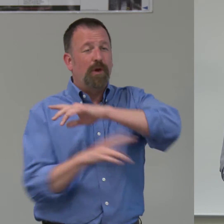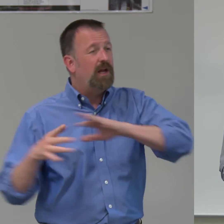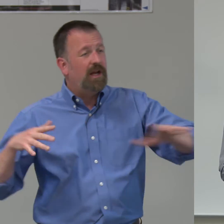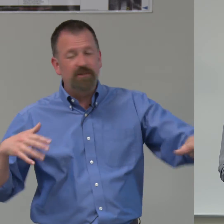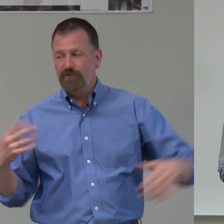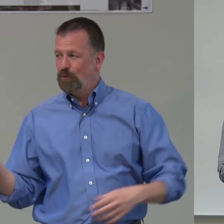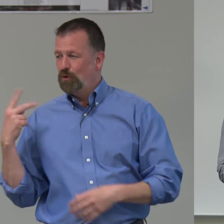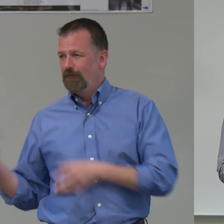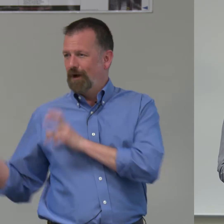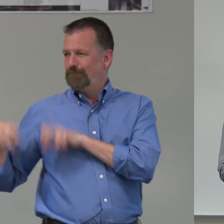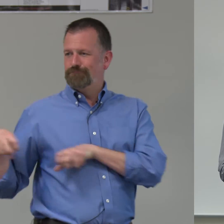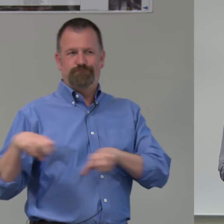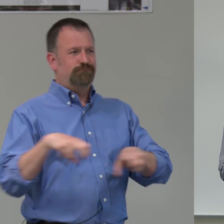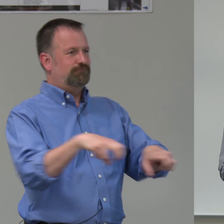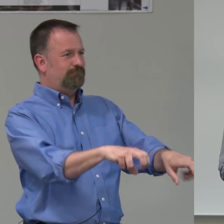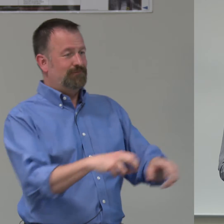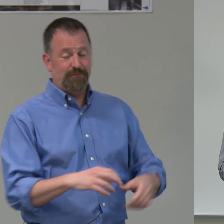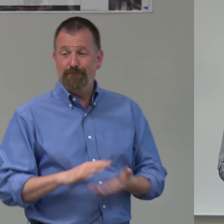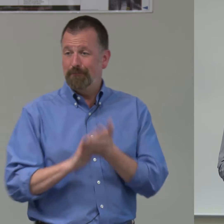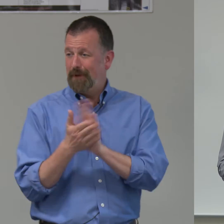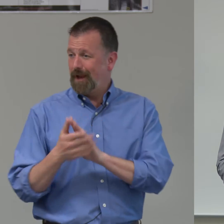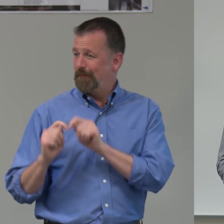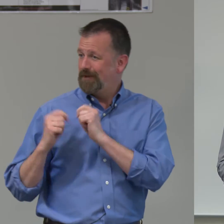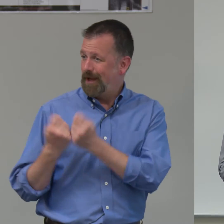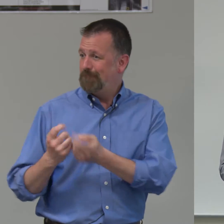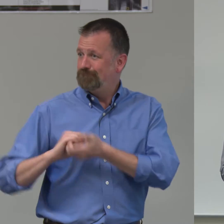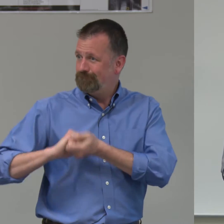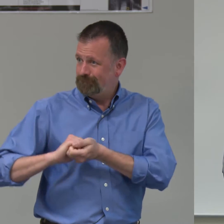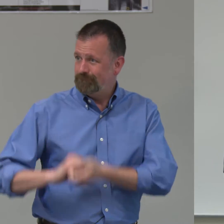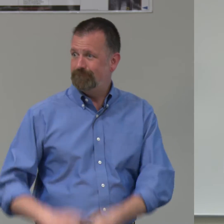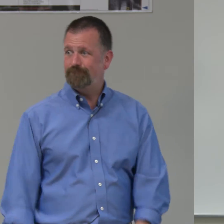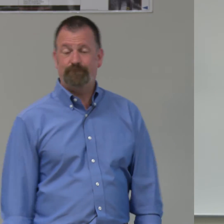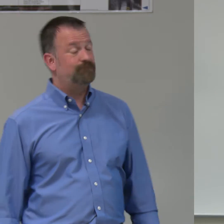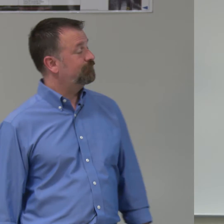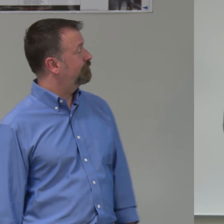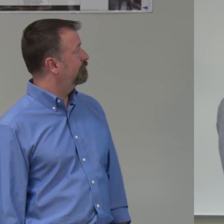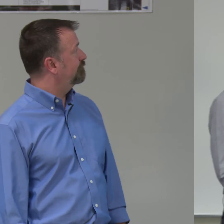and so we teamed up, and he developed